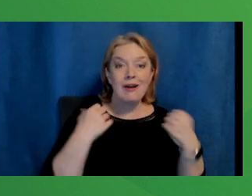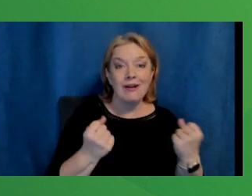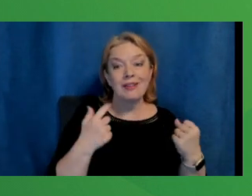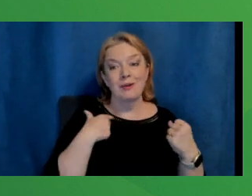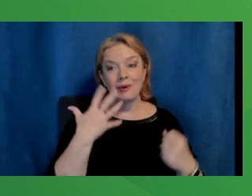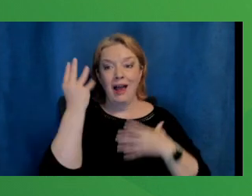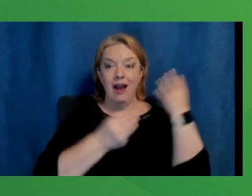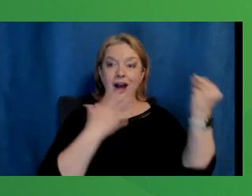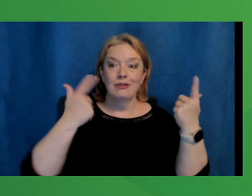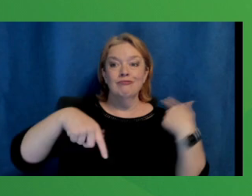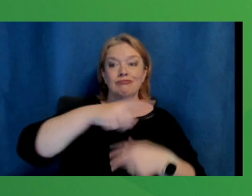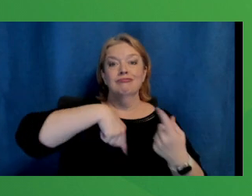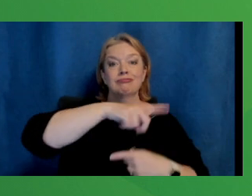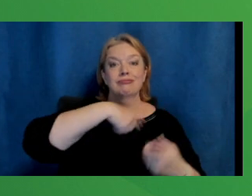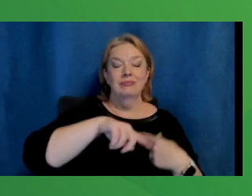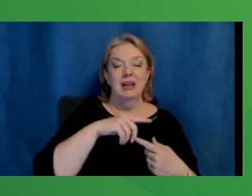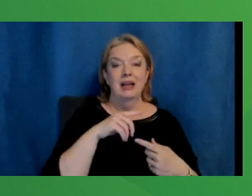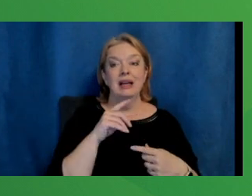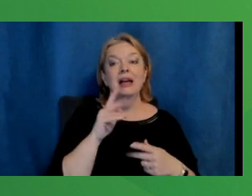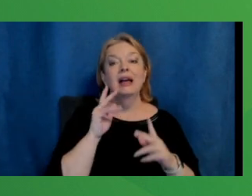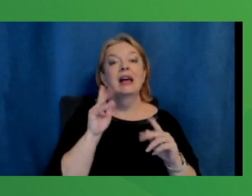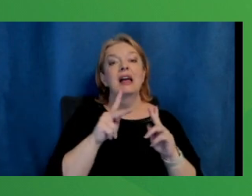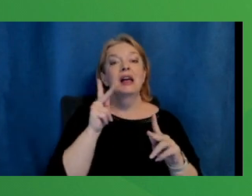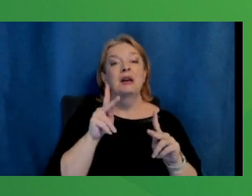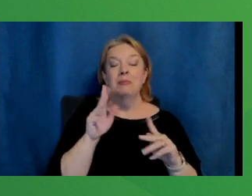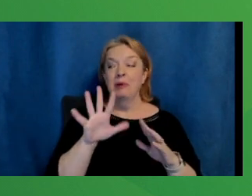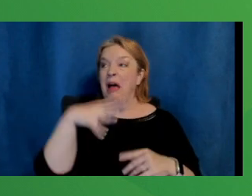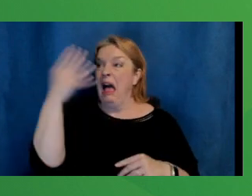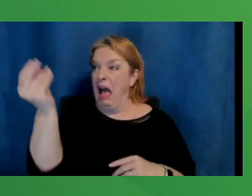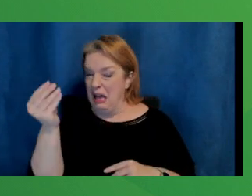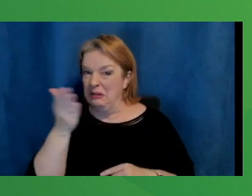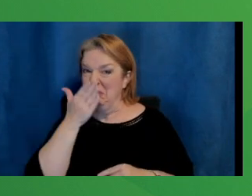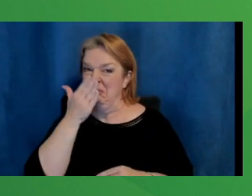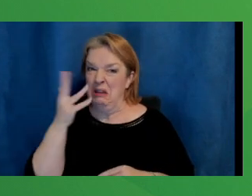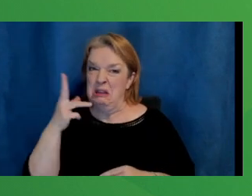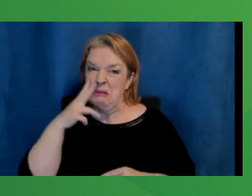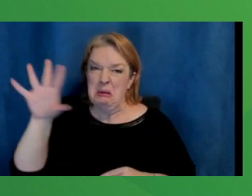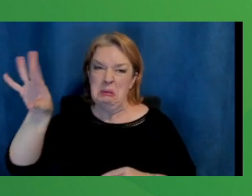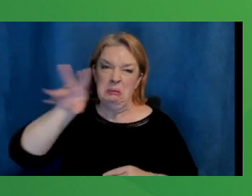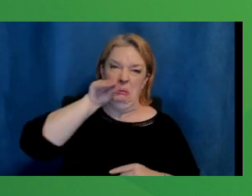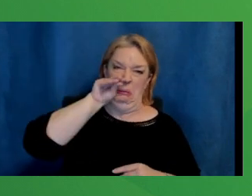after smelling pollution or cigarette smoke. How clear water sources can help us be healthier and